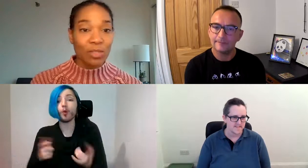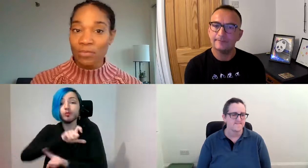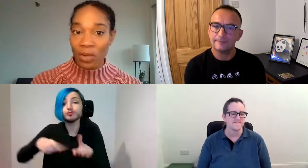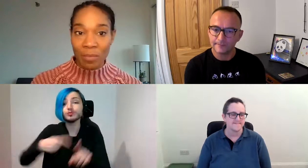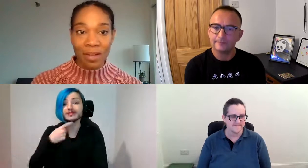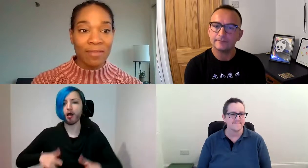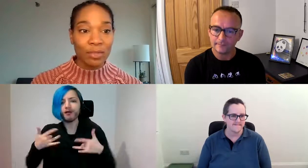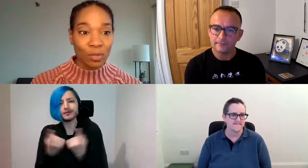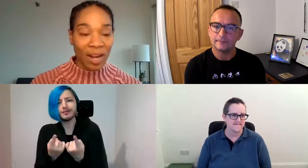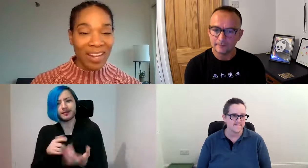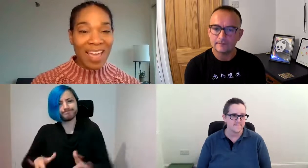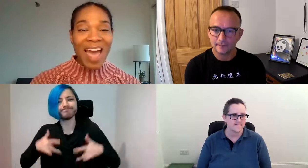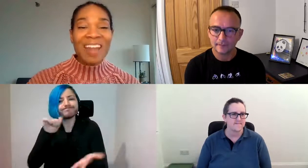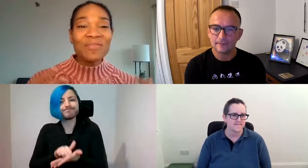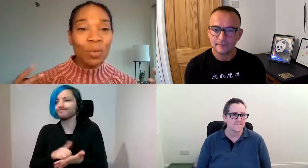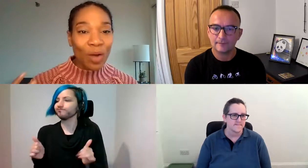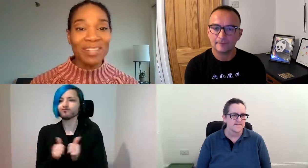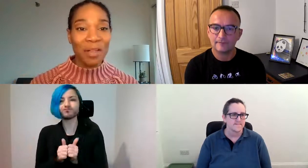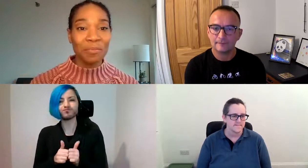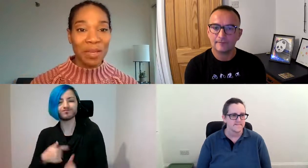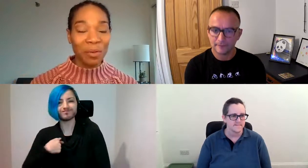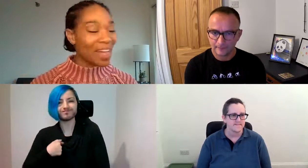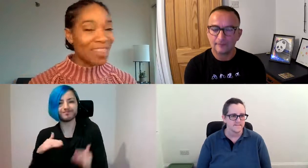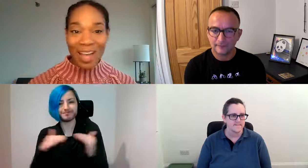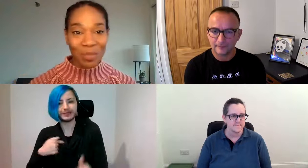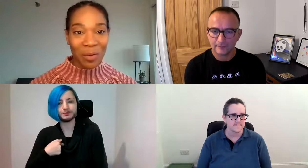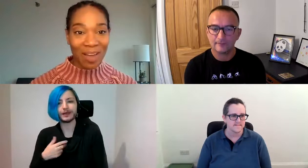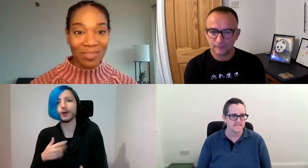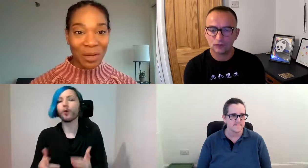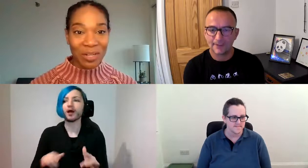language that is why in the ballroom scene if we watch,